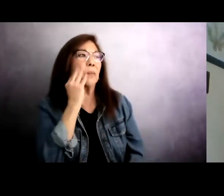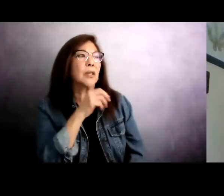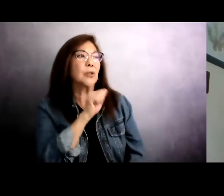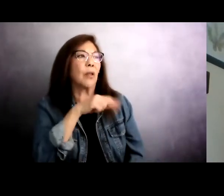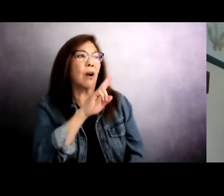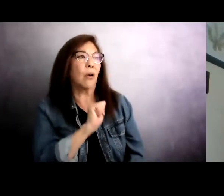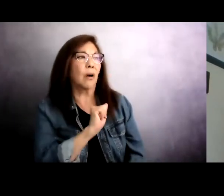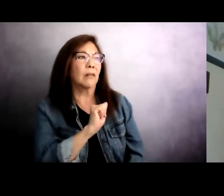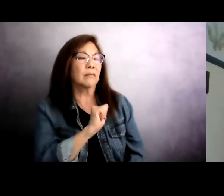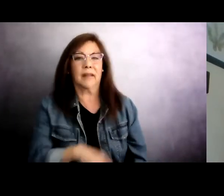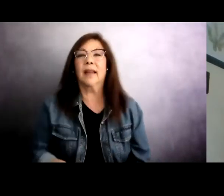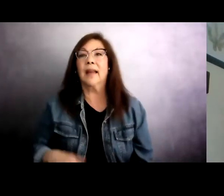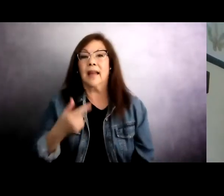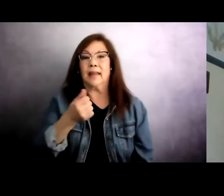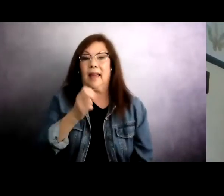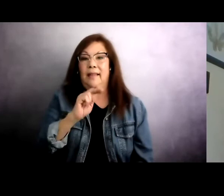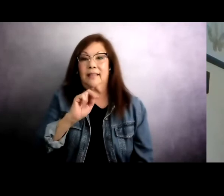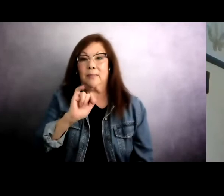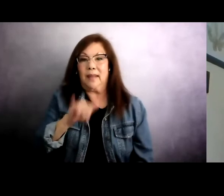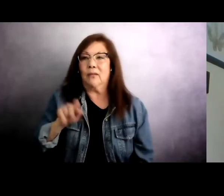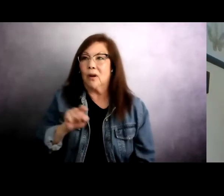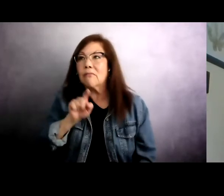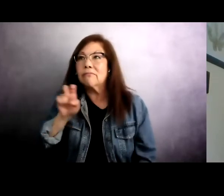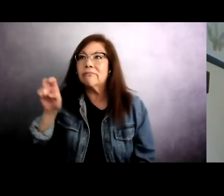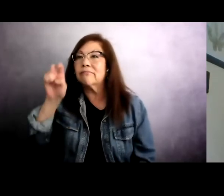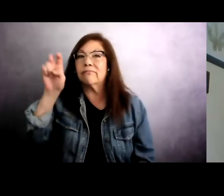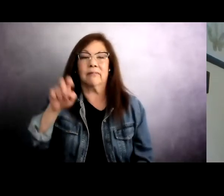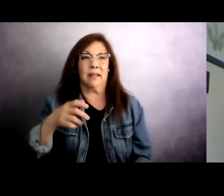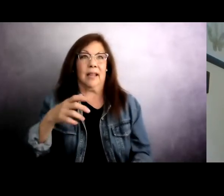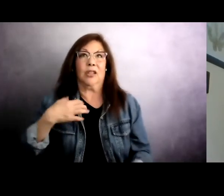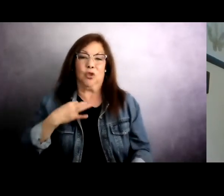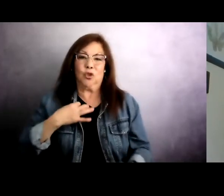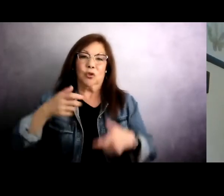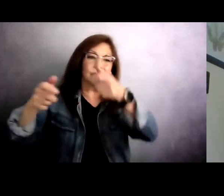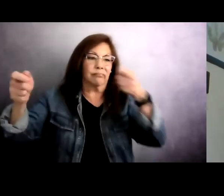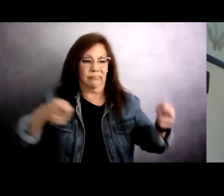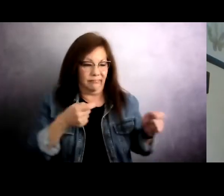certainly. Gatsby sprang up the staircase, drawing out shirts for me DCC. "Look at this!"